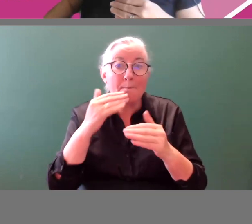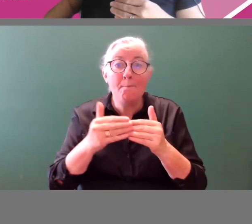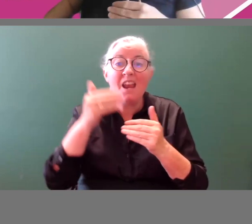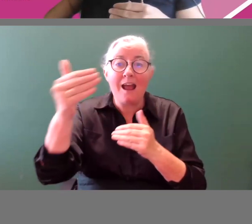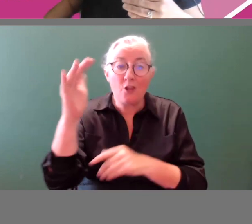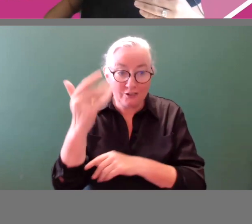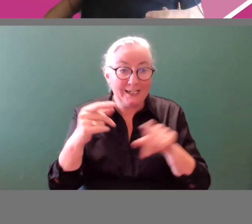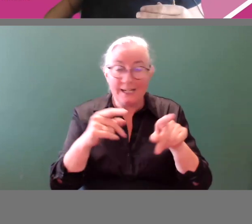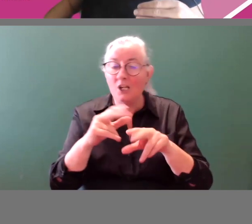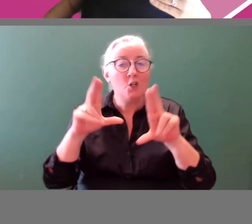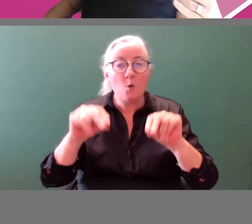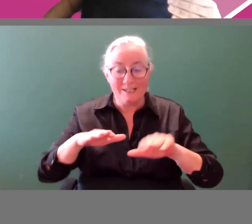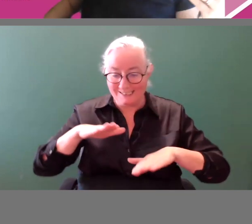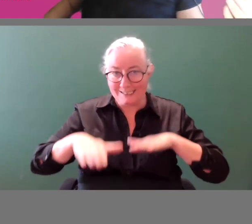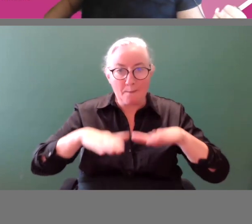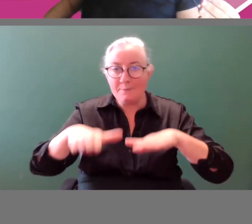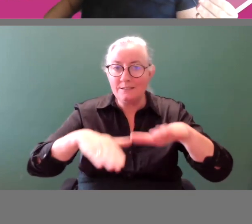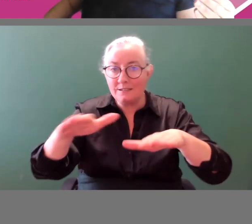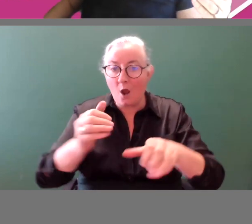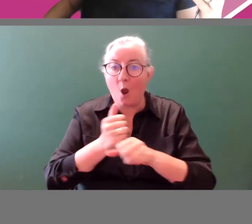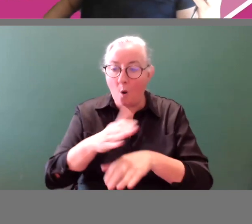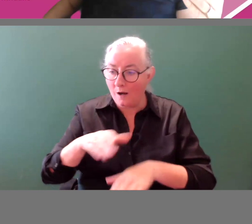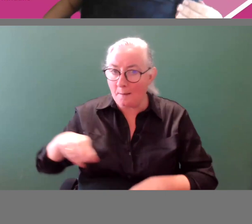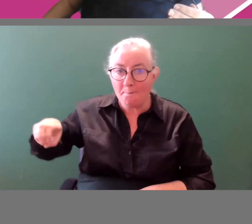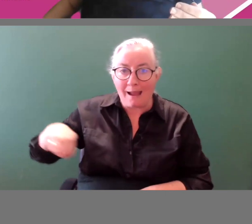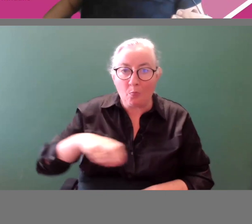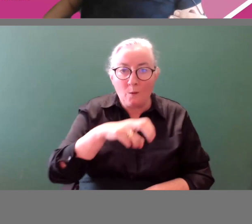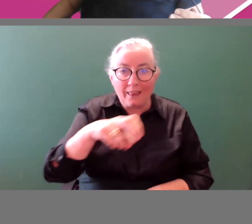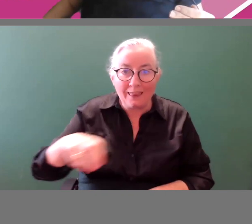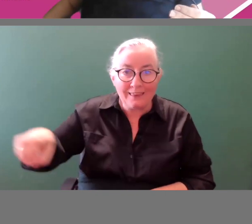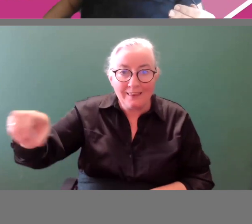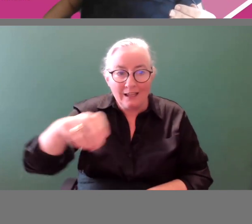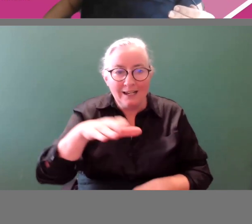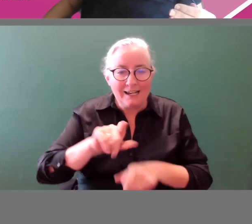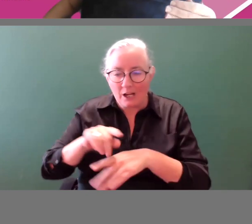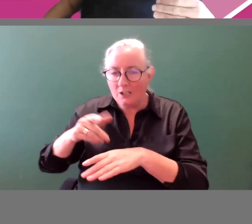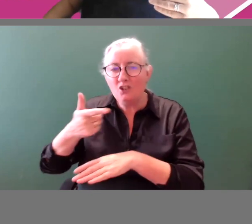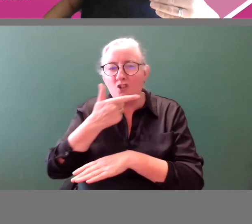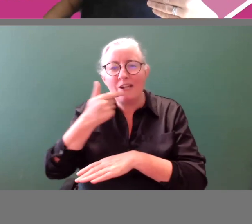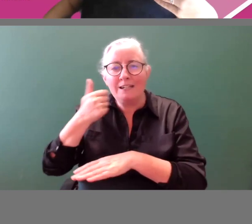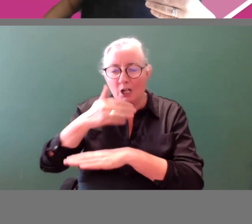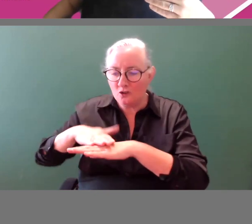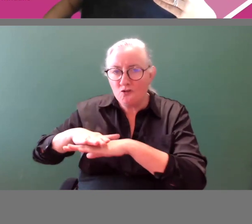free access throughout. All of the pathways are gently sloping or ramped and people with reduced